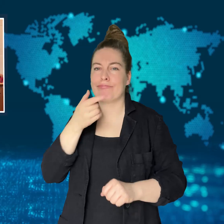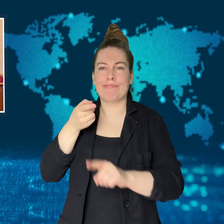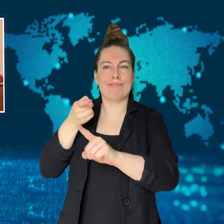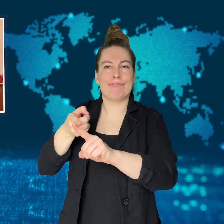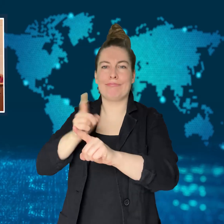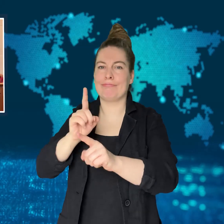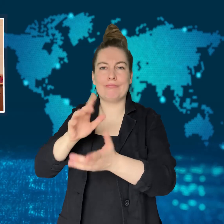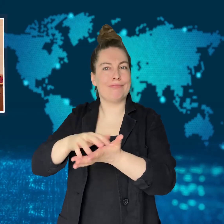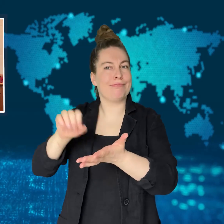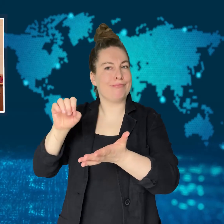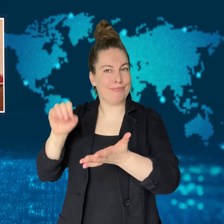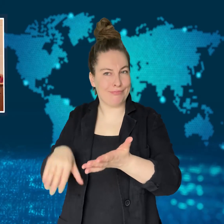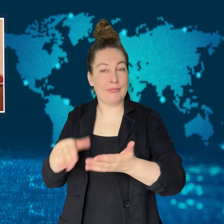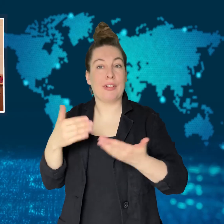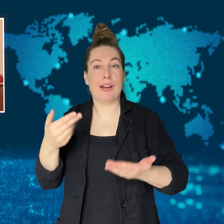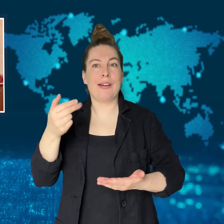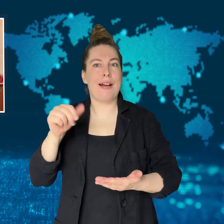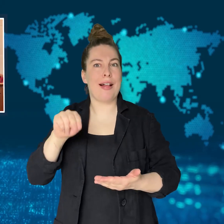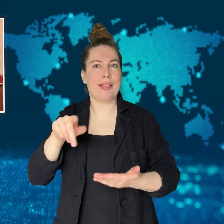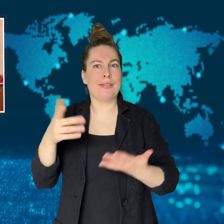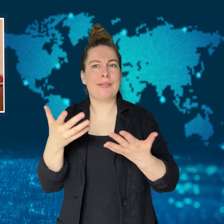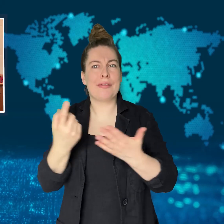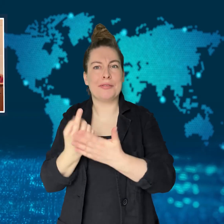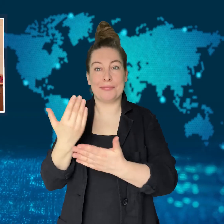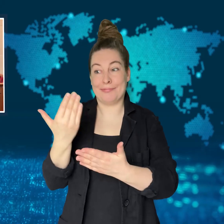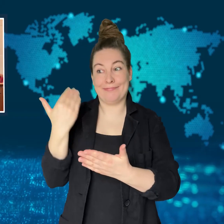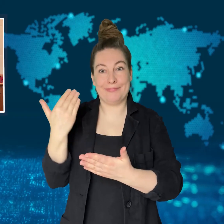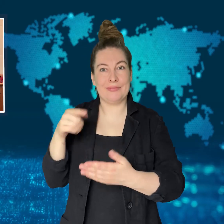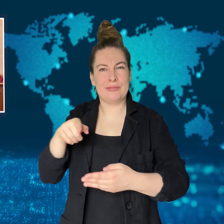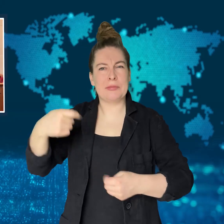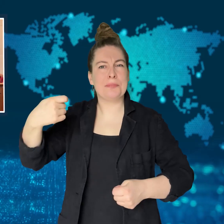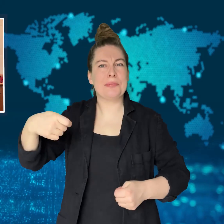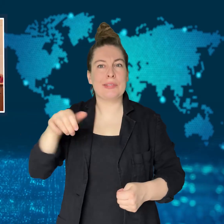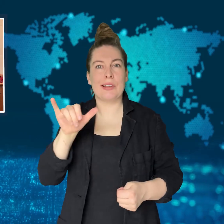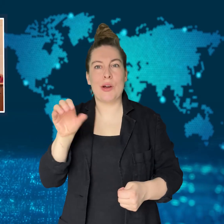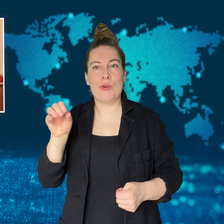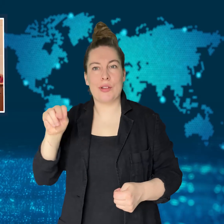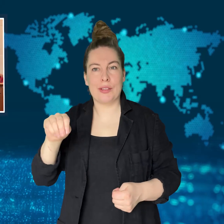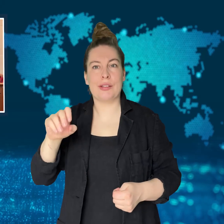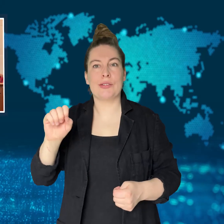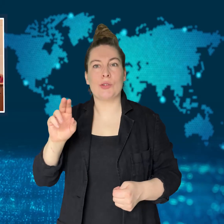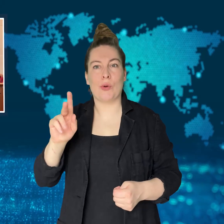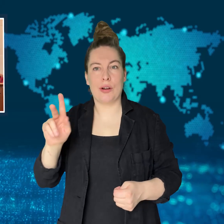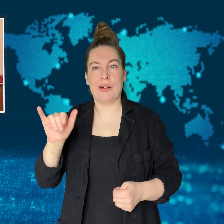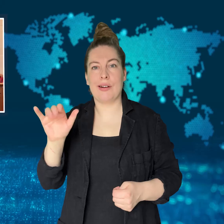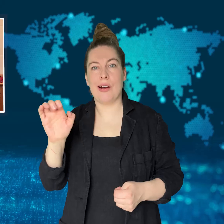when the elected president, Yoon Suk Yeol, was impeached when he imposed